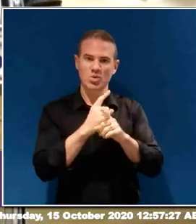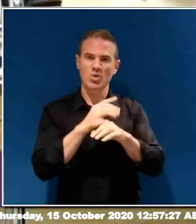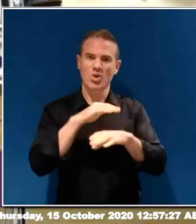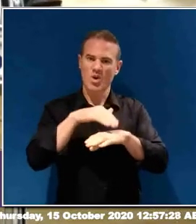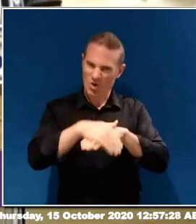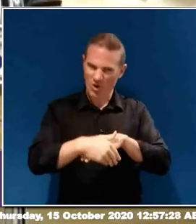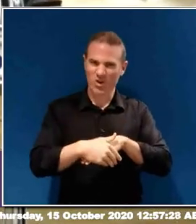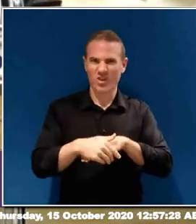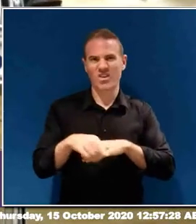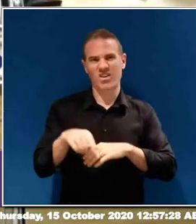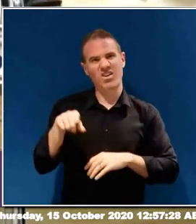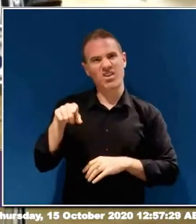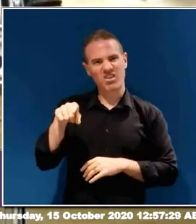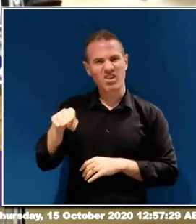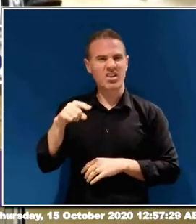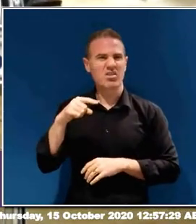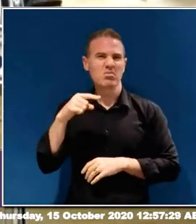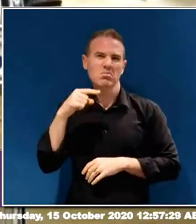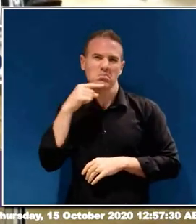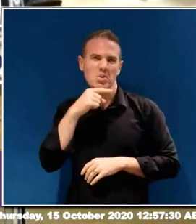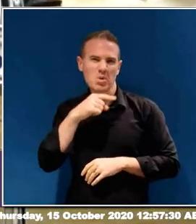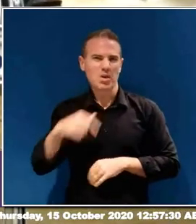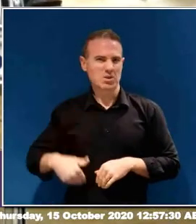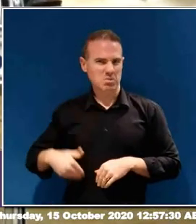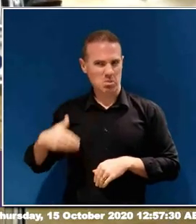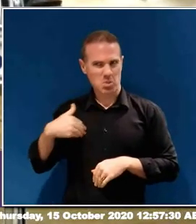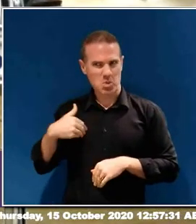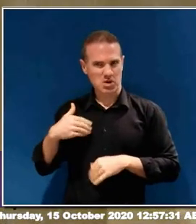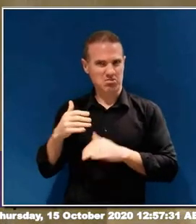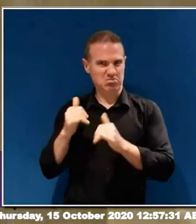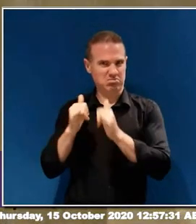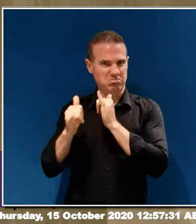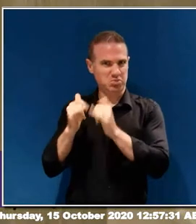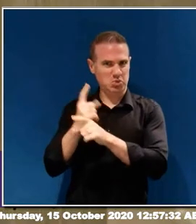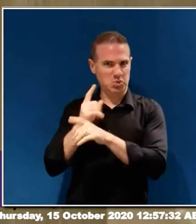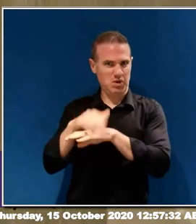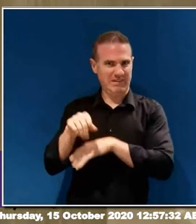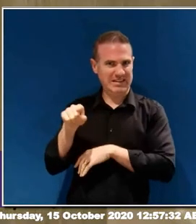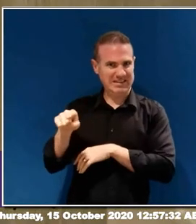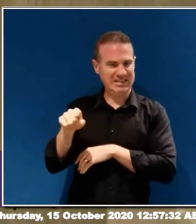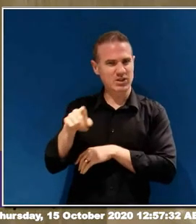areas in which you identify might have been done differently.